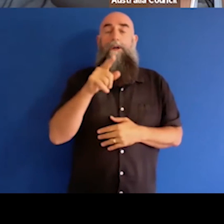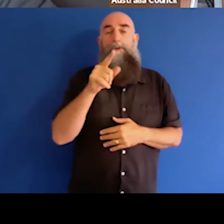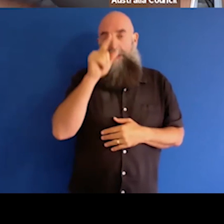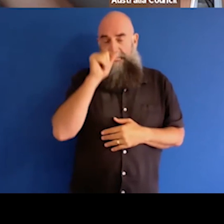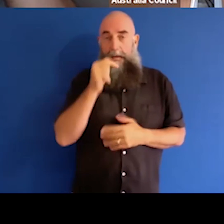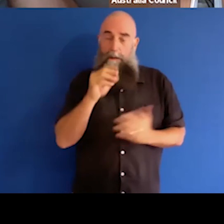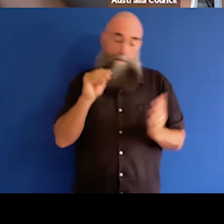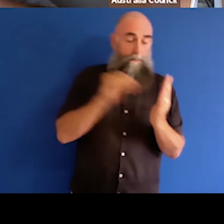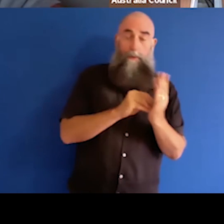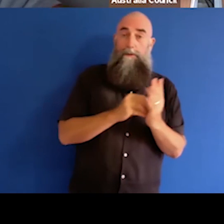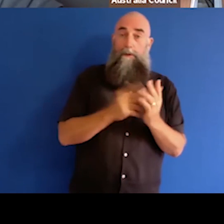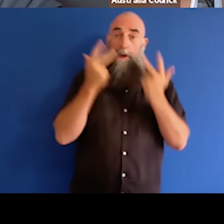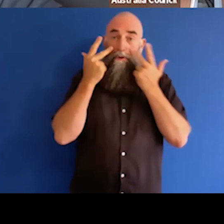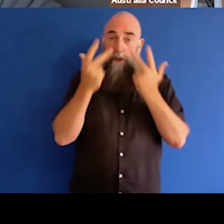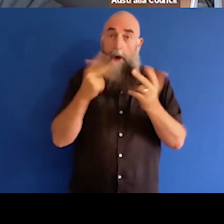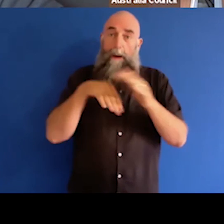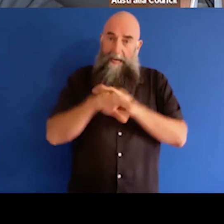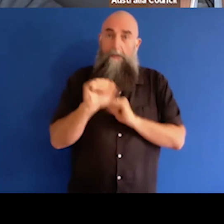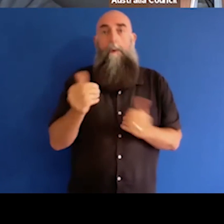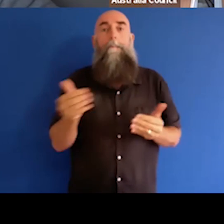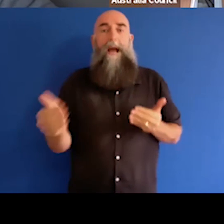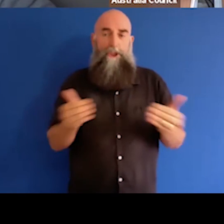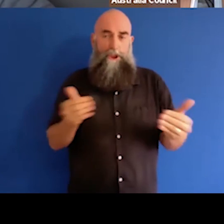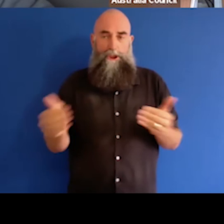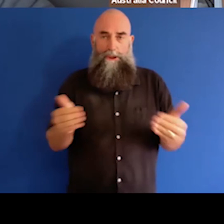List it as an "asset cost"